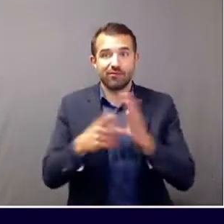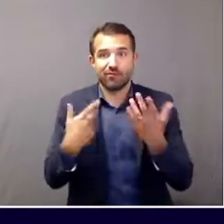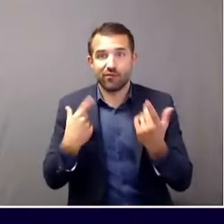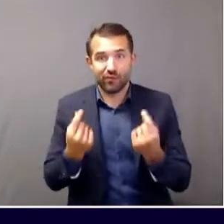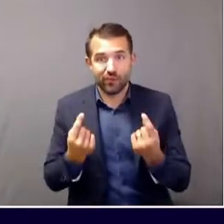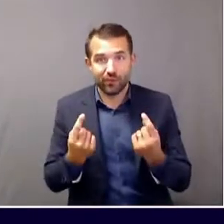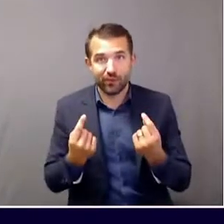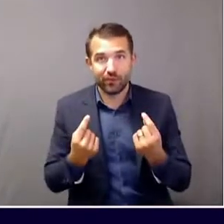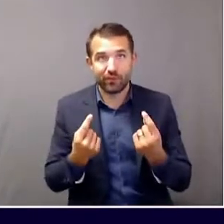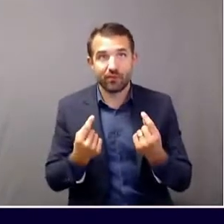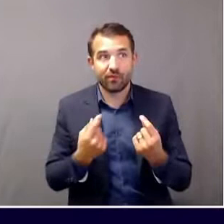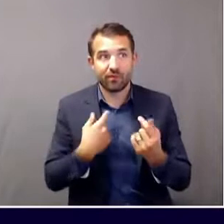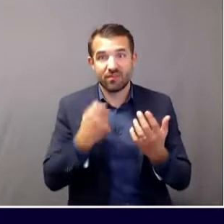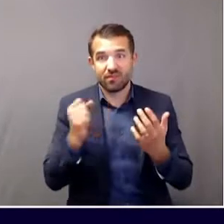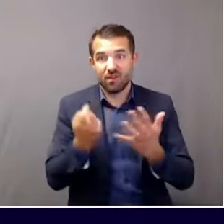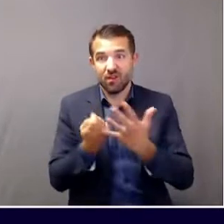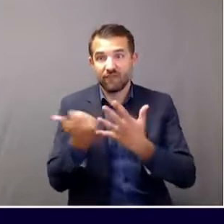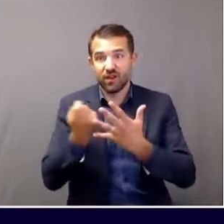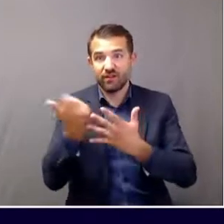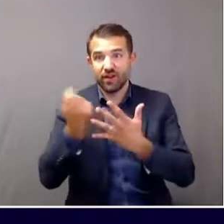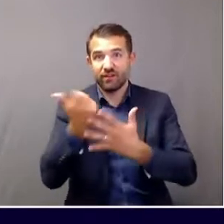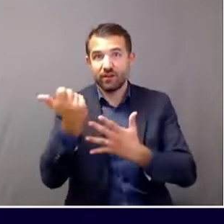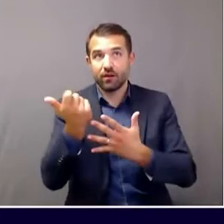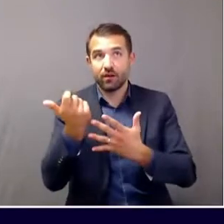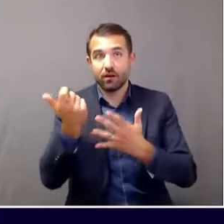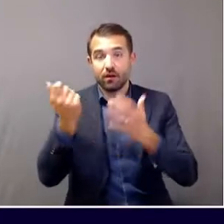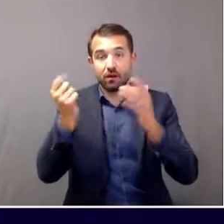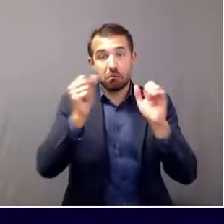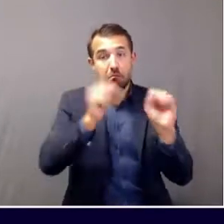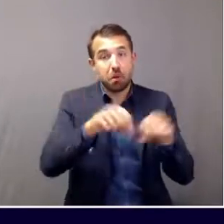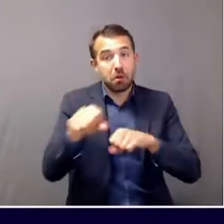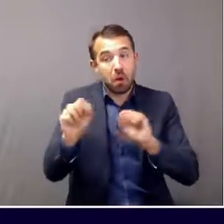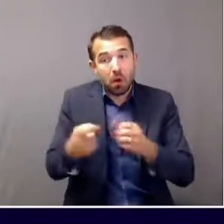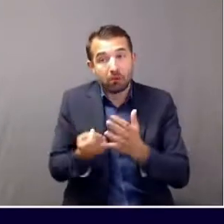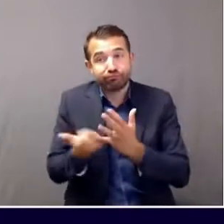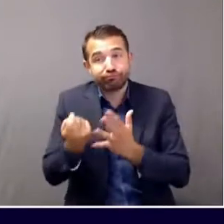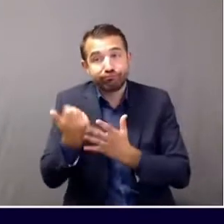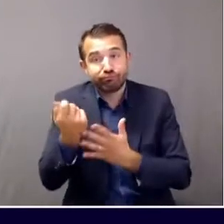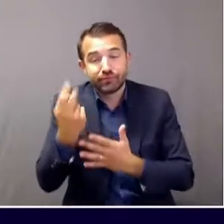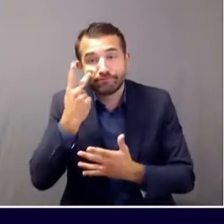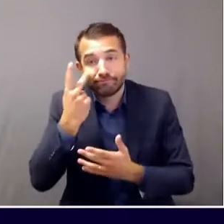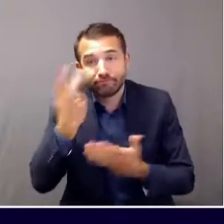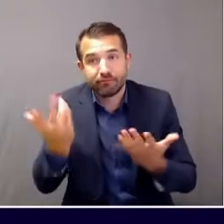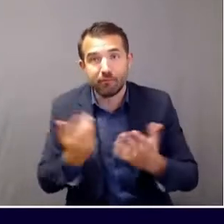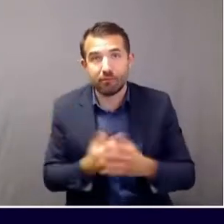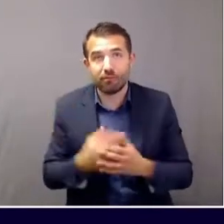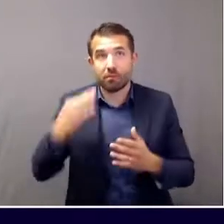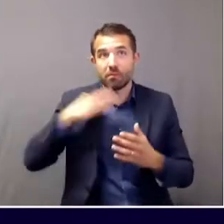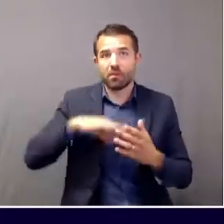that we can do right now in